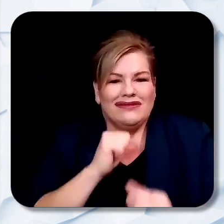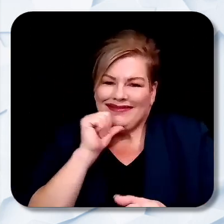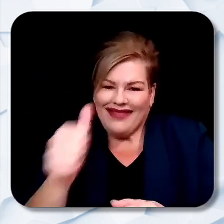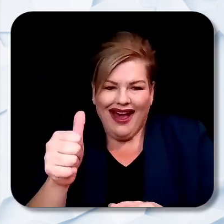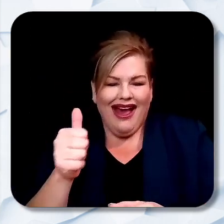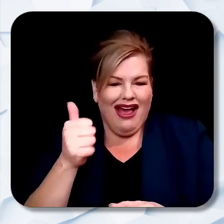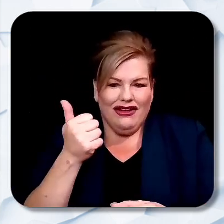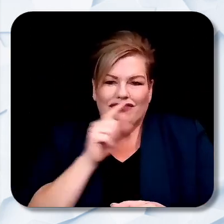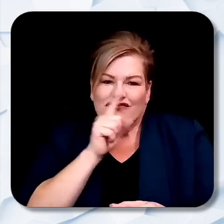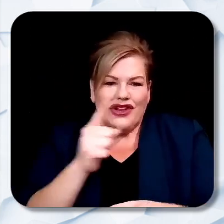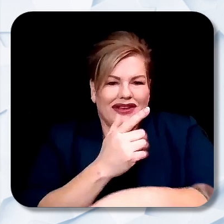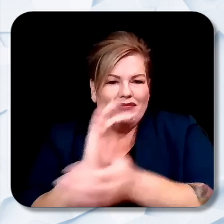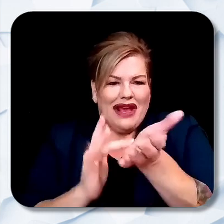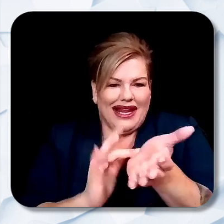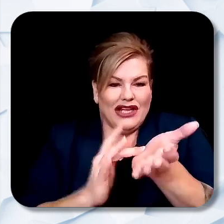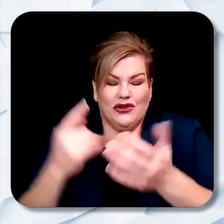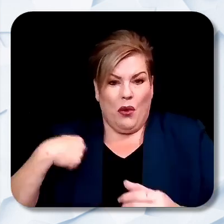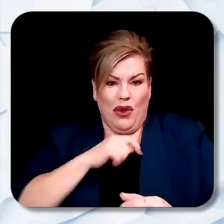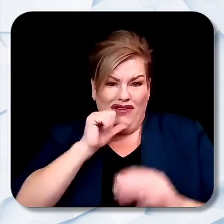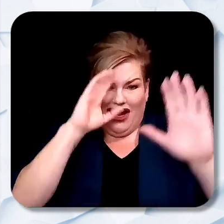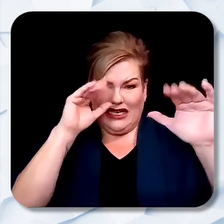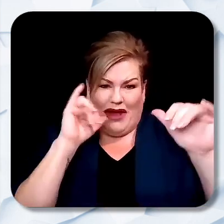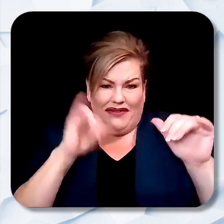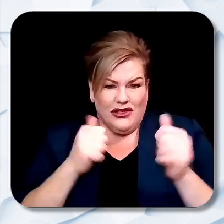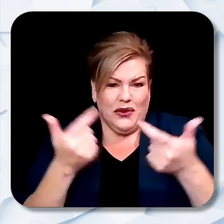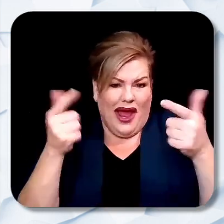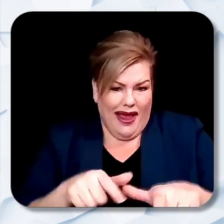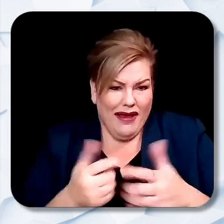nothing we saw coming, because he wasn't struggling with this, and